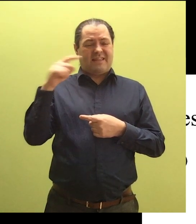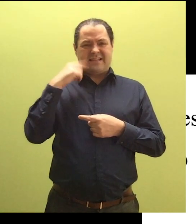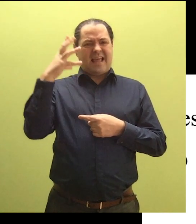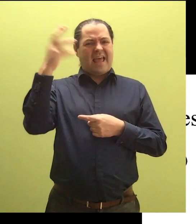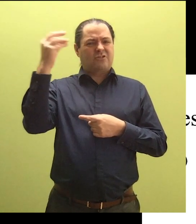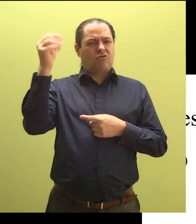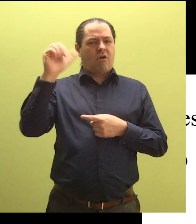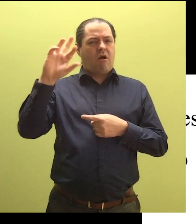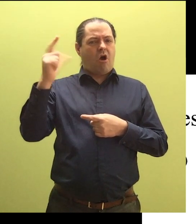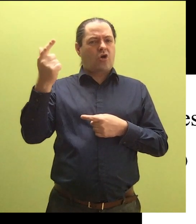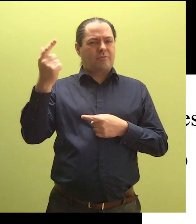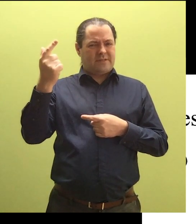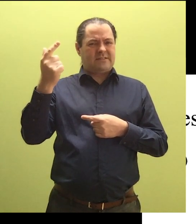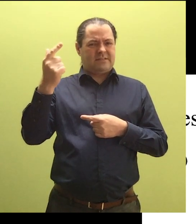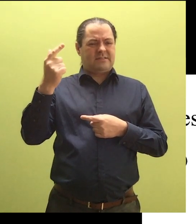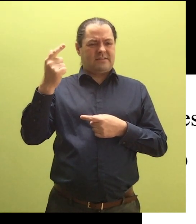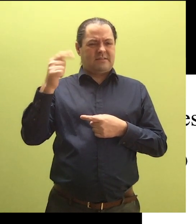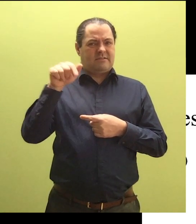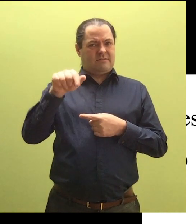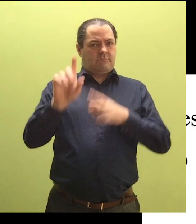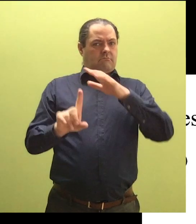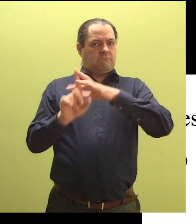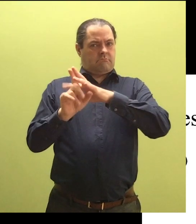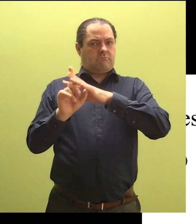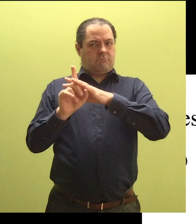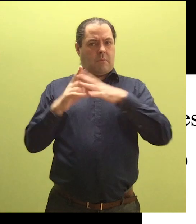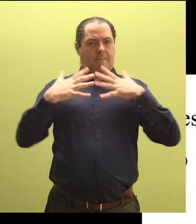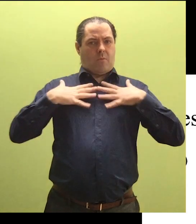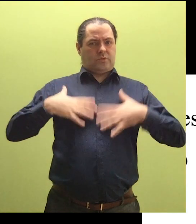argument in unergative clauses surface as a body part